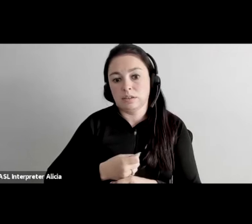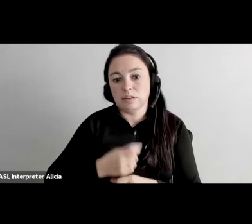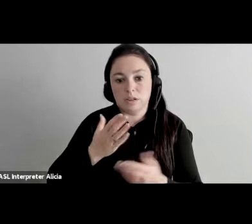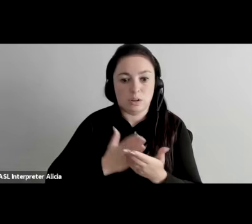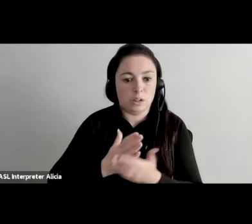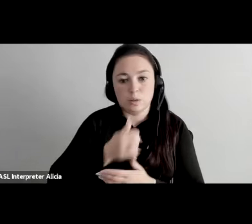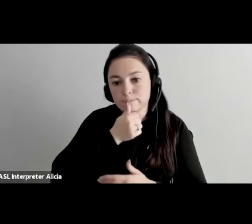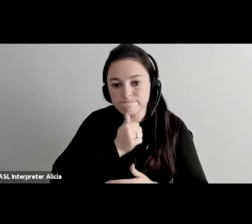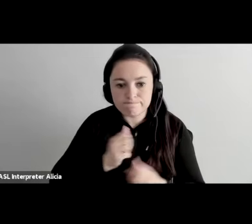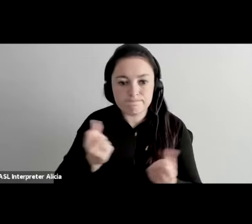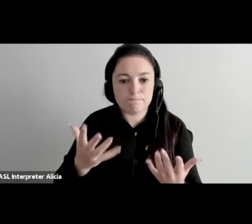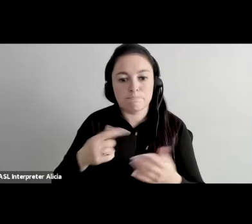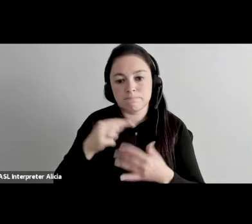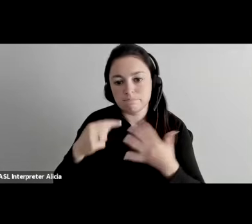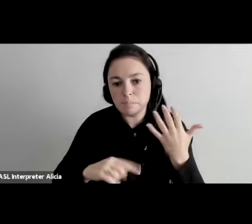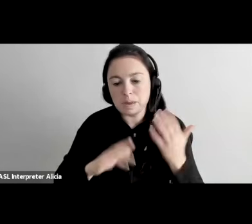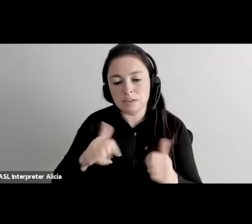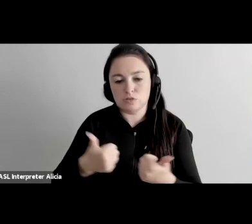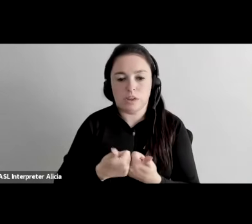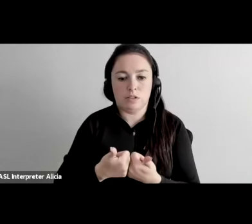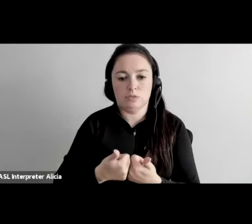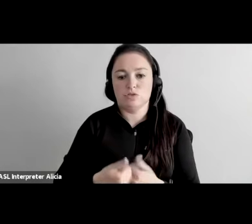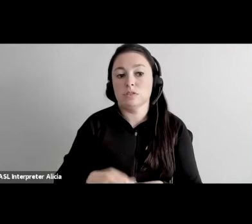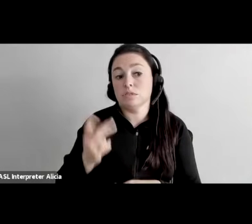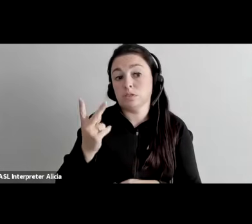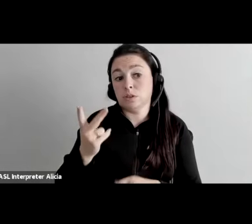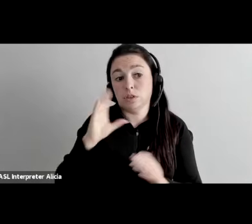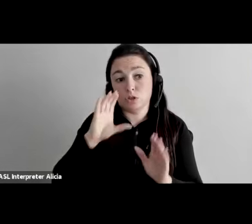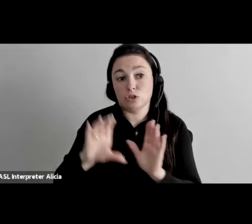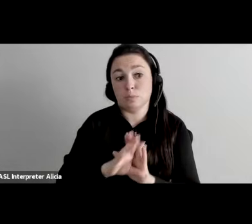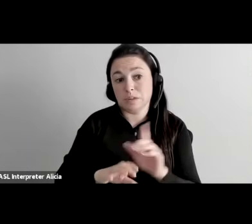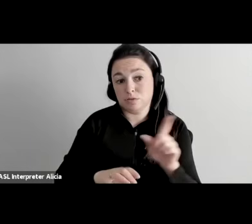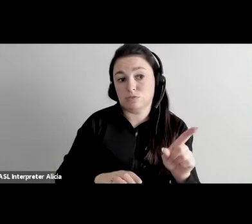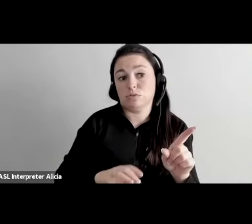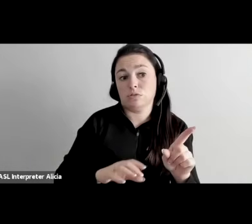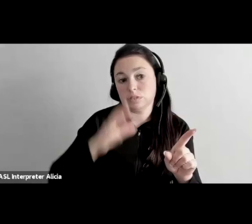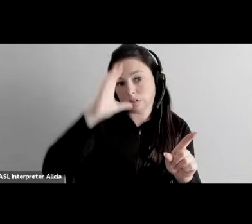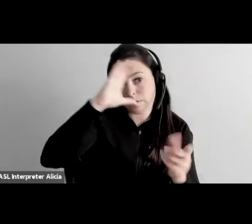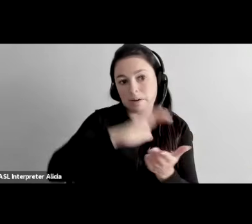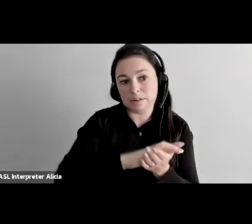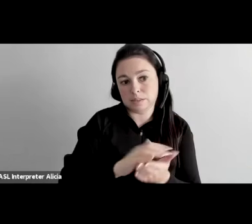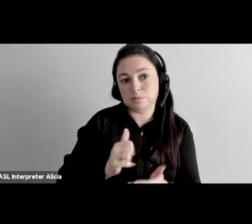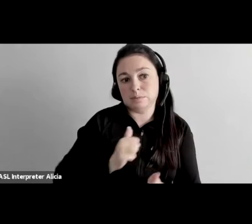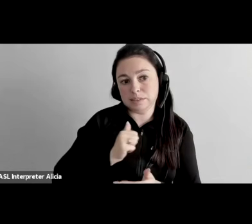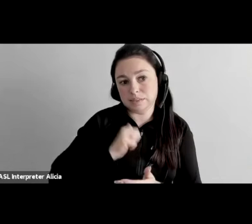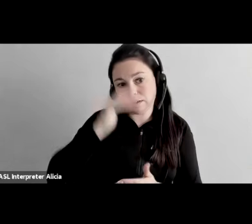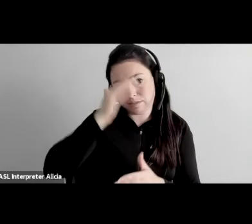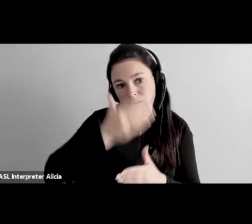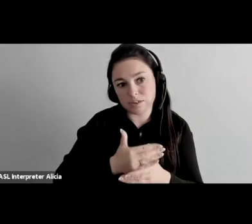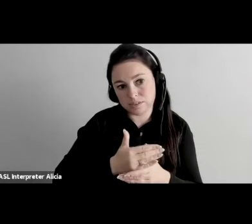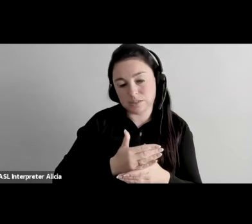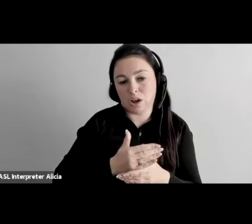pictures on the left is my husband Declan and I laying down with our heads together we're sitting up smiling